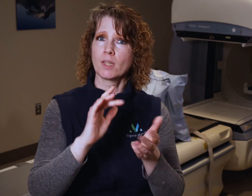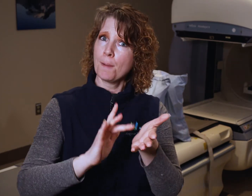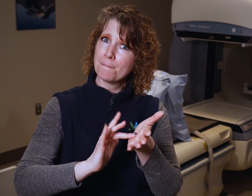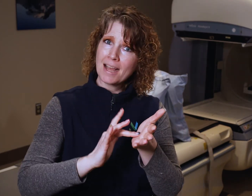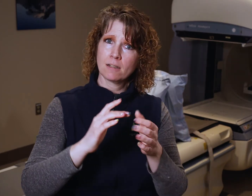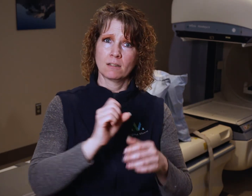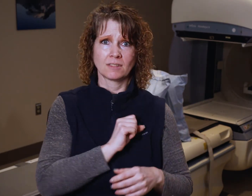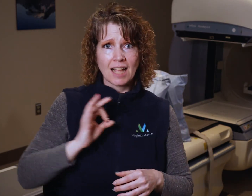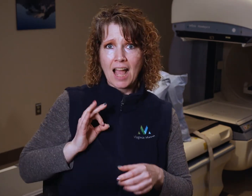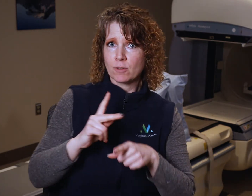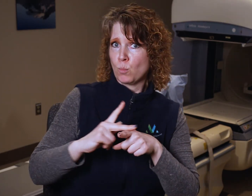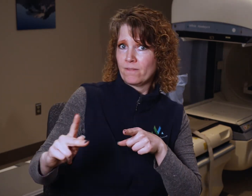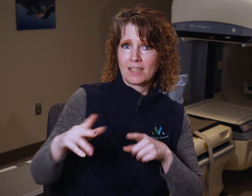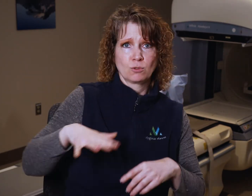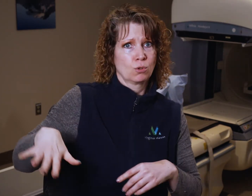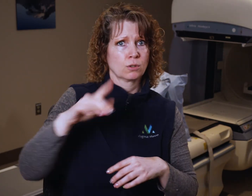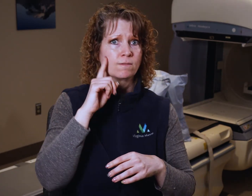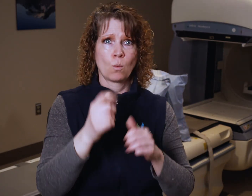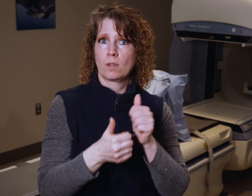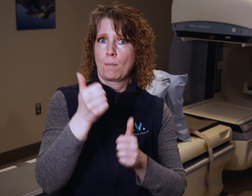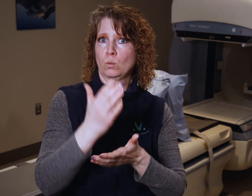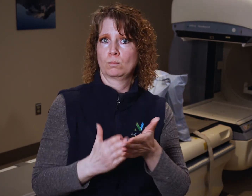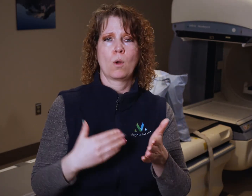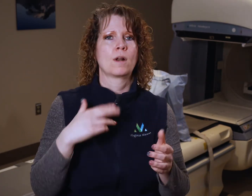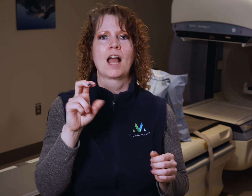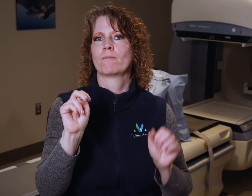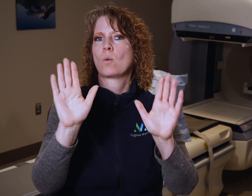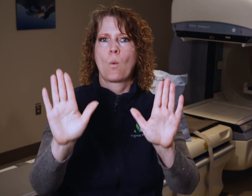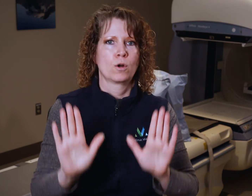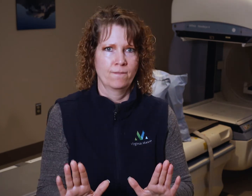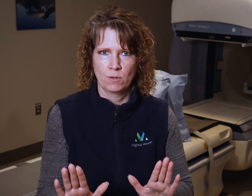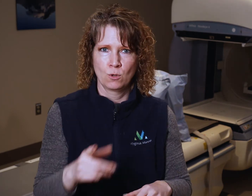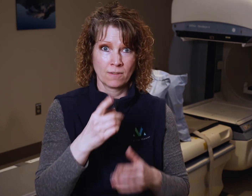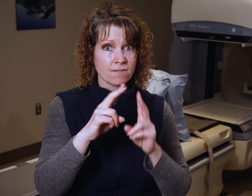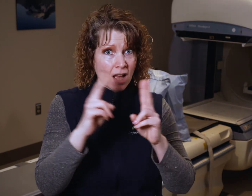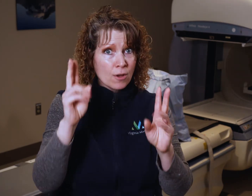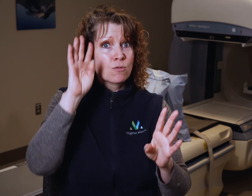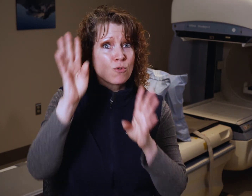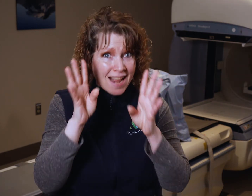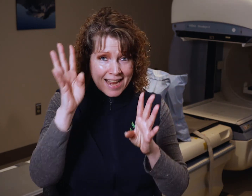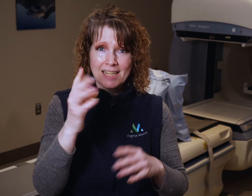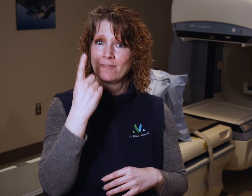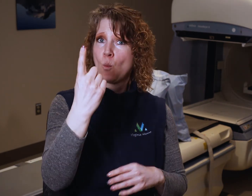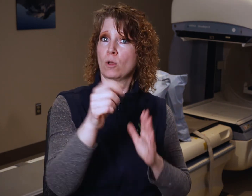Communication was one of the biggest barriers. The medical staff and professionals for the most part had been wonderful.